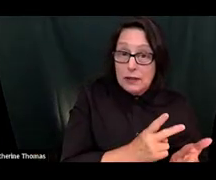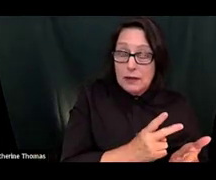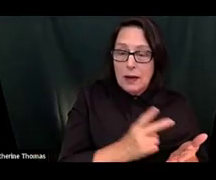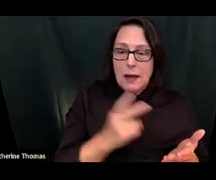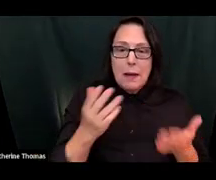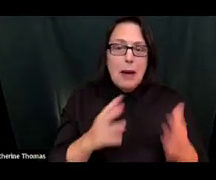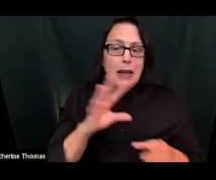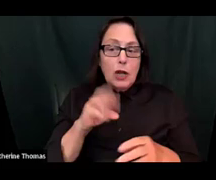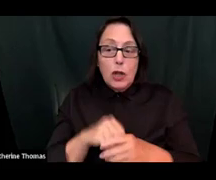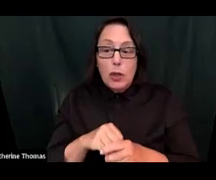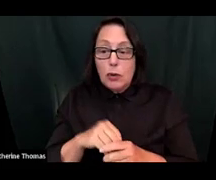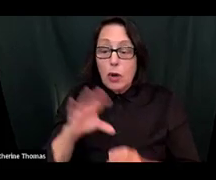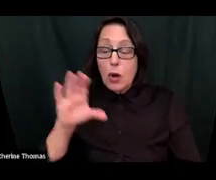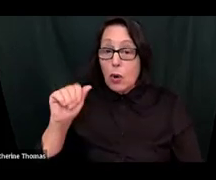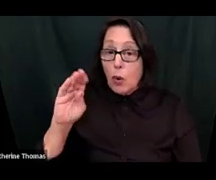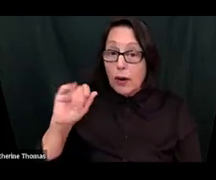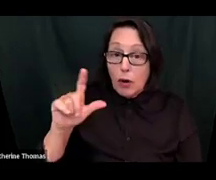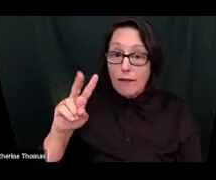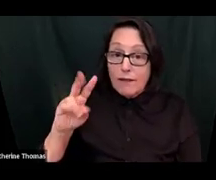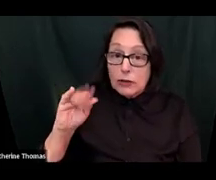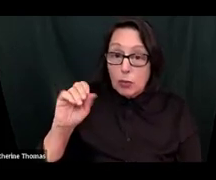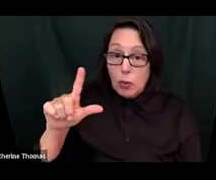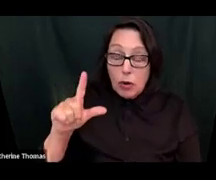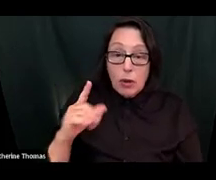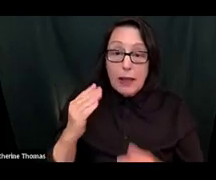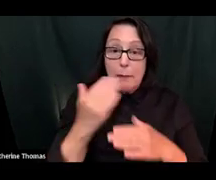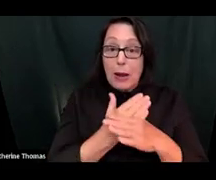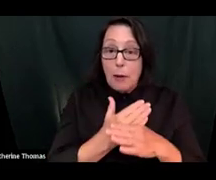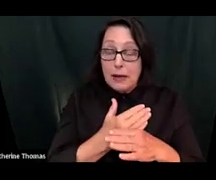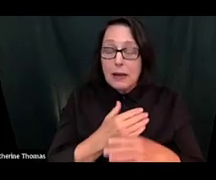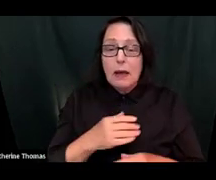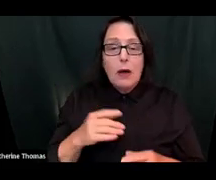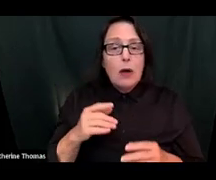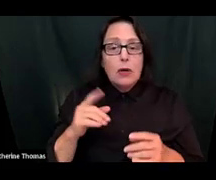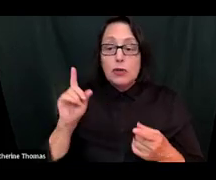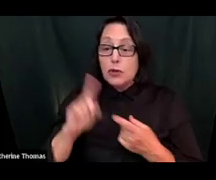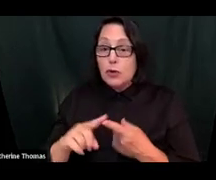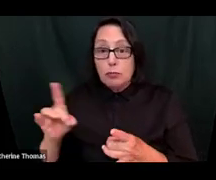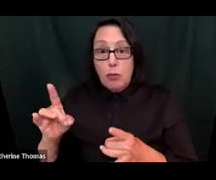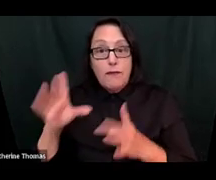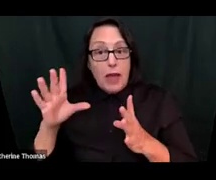It could include something like cortical visual impairment, all the way to a profound hearing